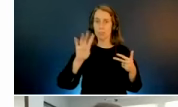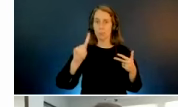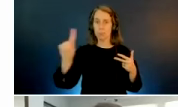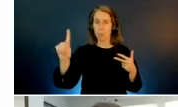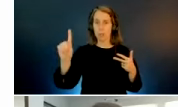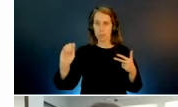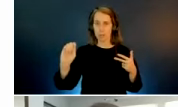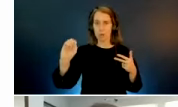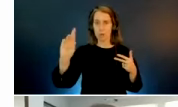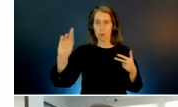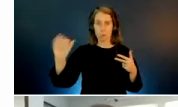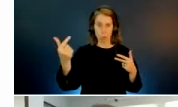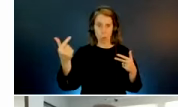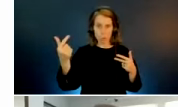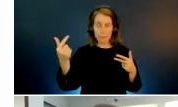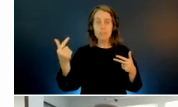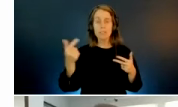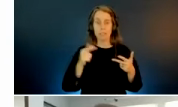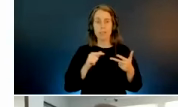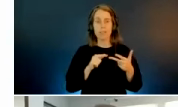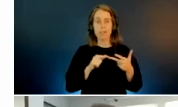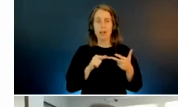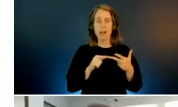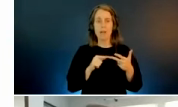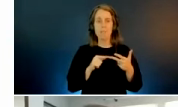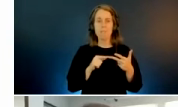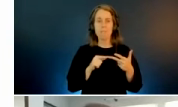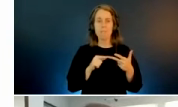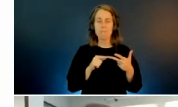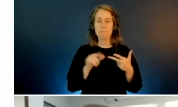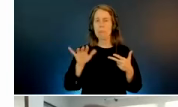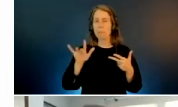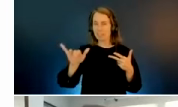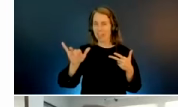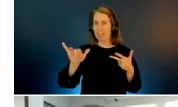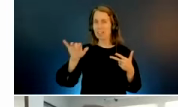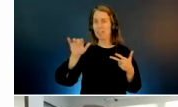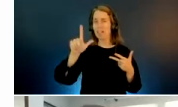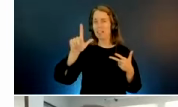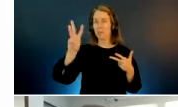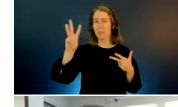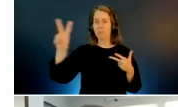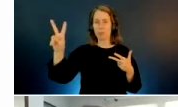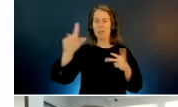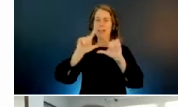is a site that is um done by the league of women voters they're a non-partisan organization that